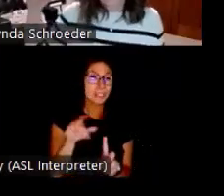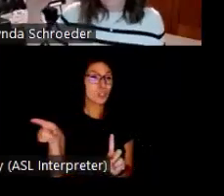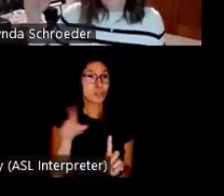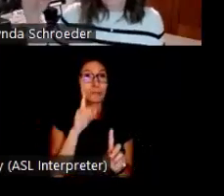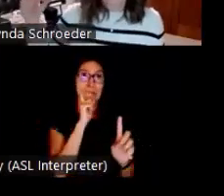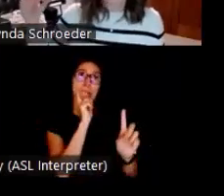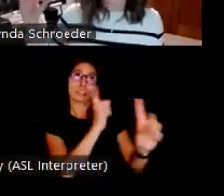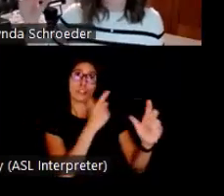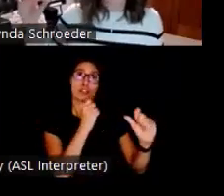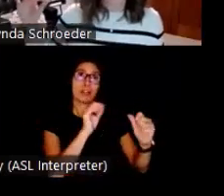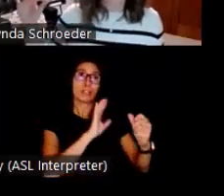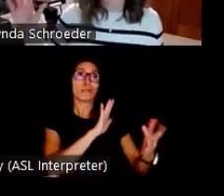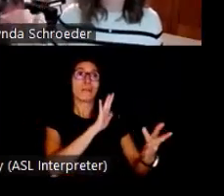just decision-makers.